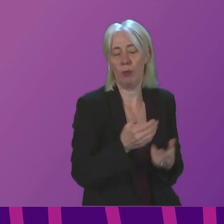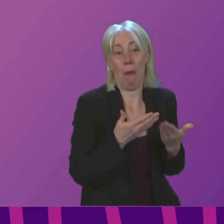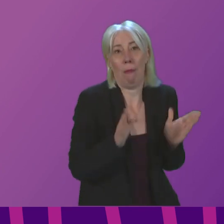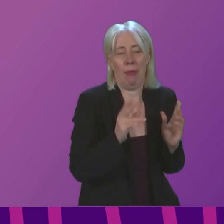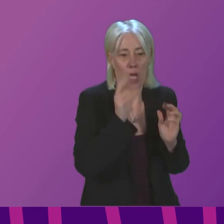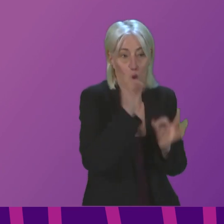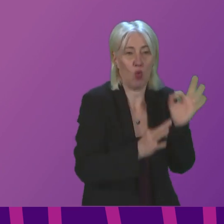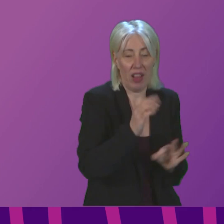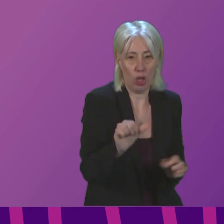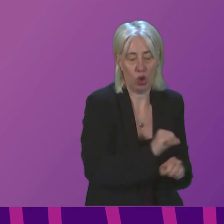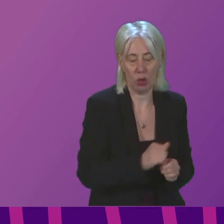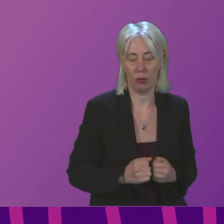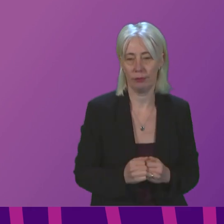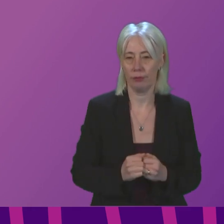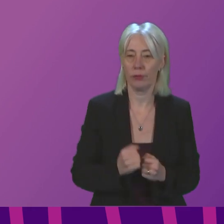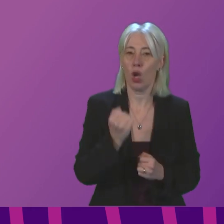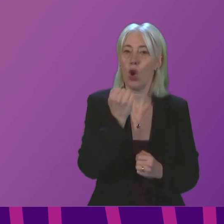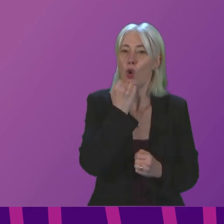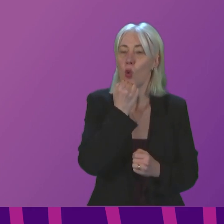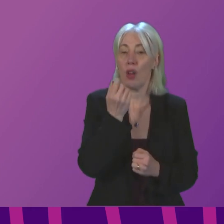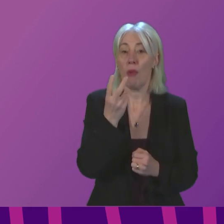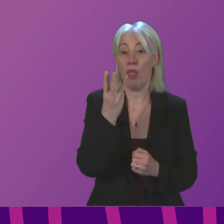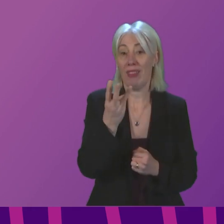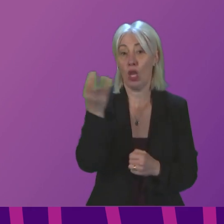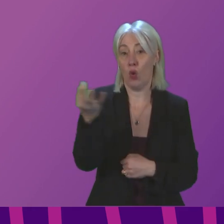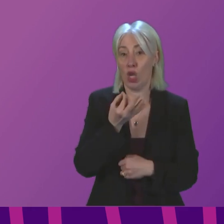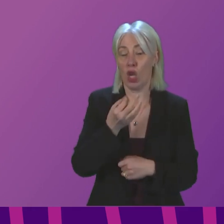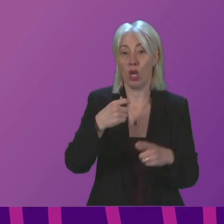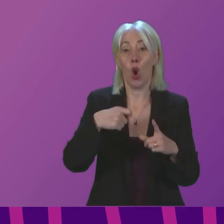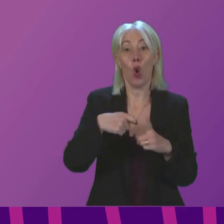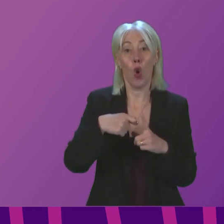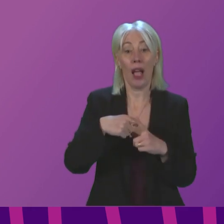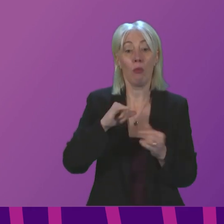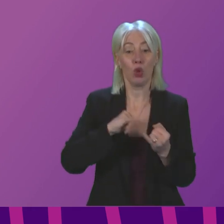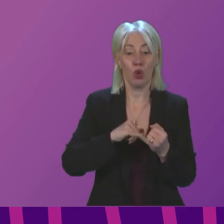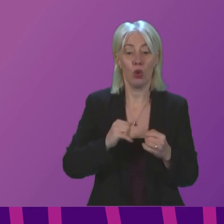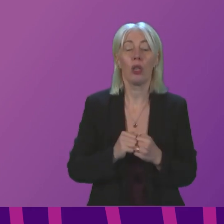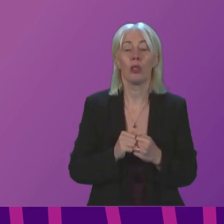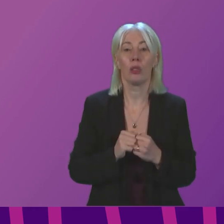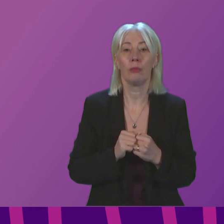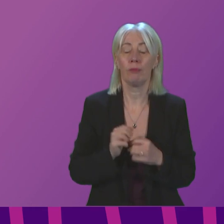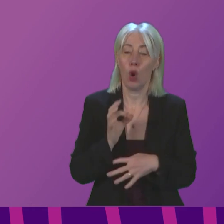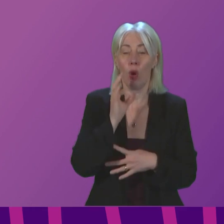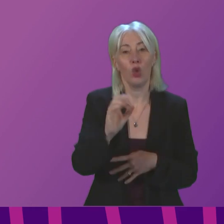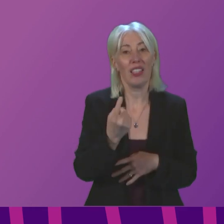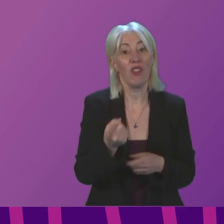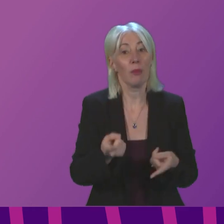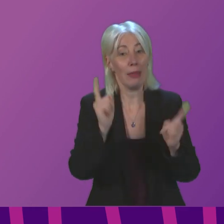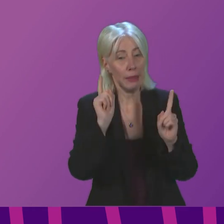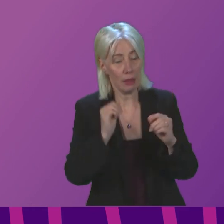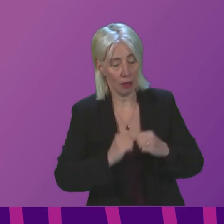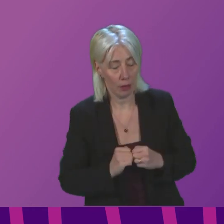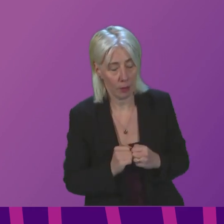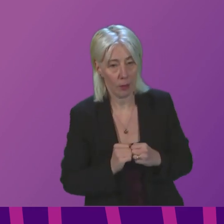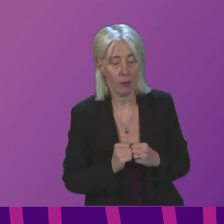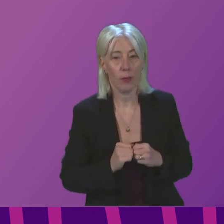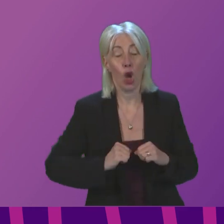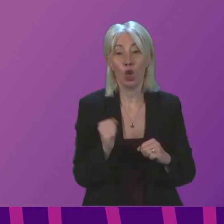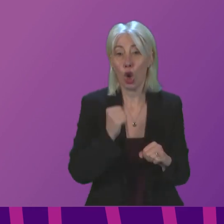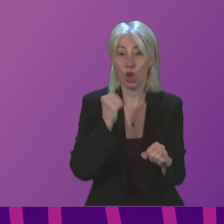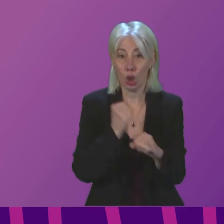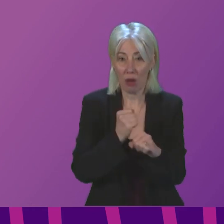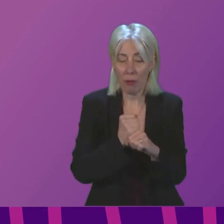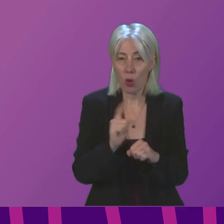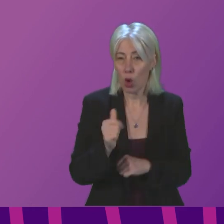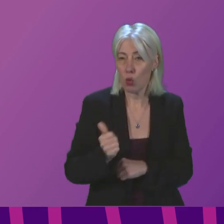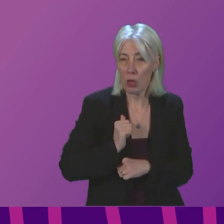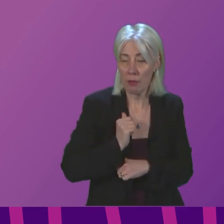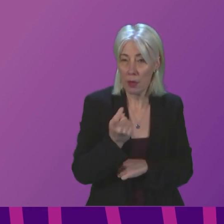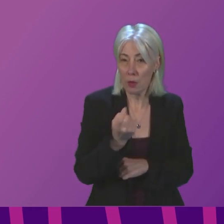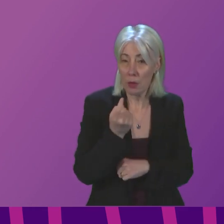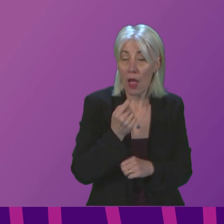To ask the First Minister what the Scottish Government anticipates the lasting impact